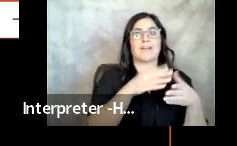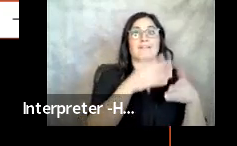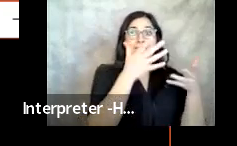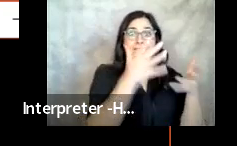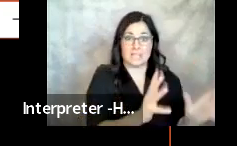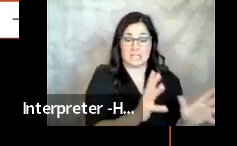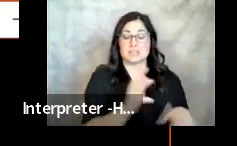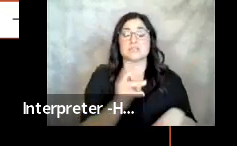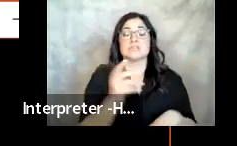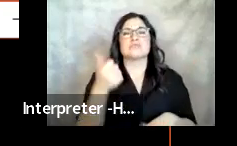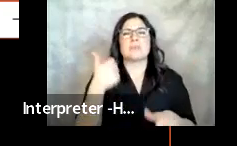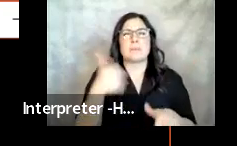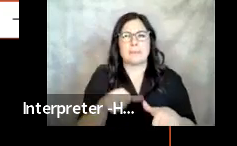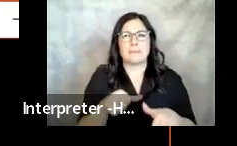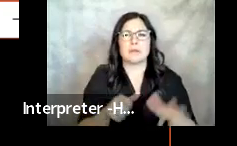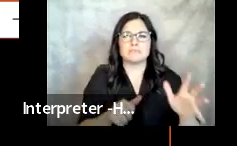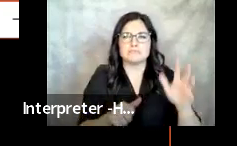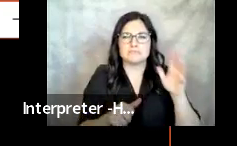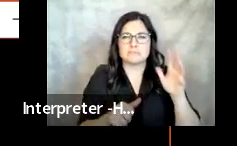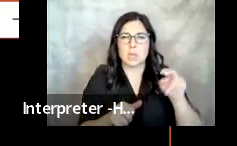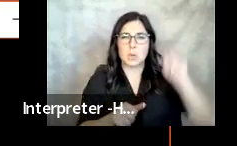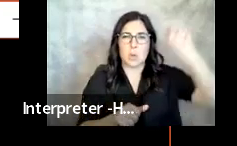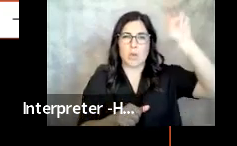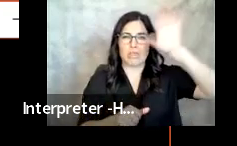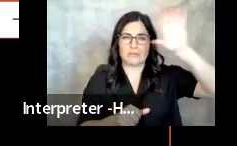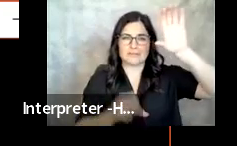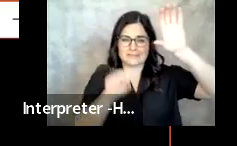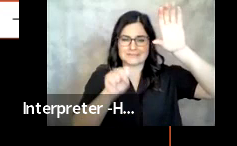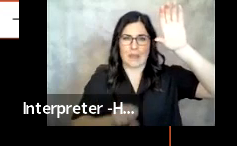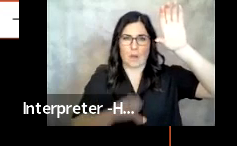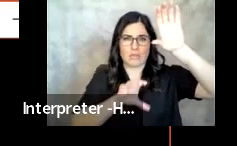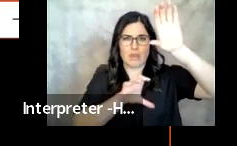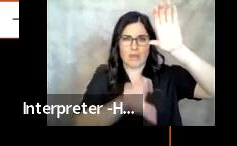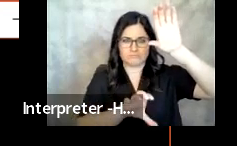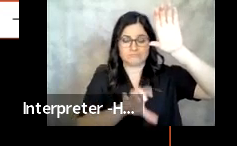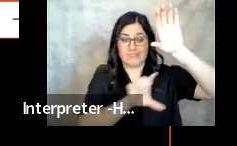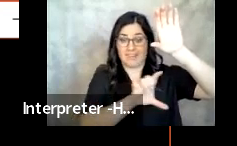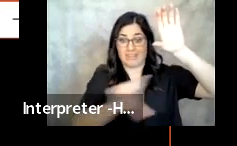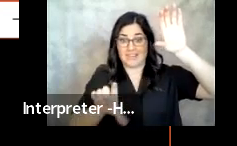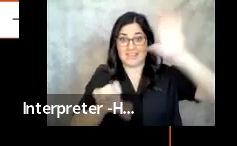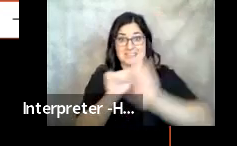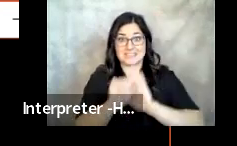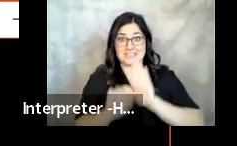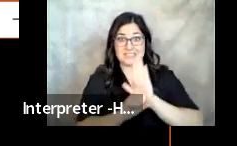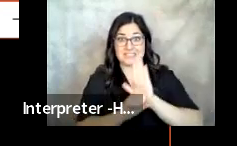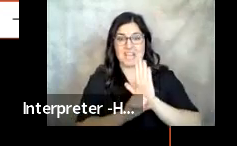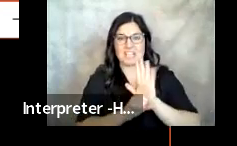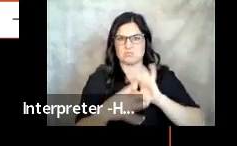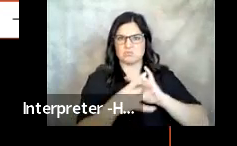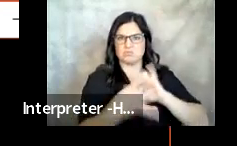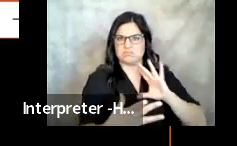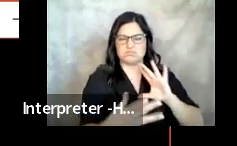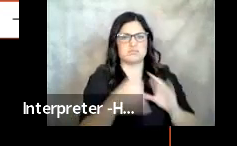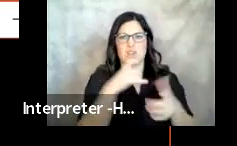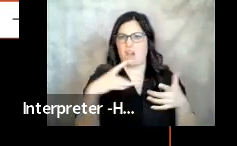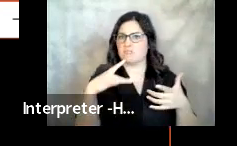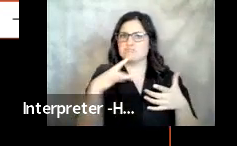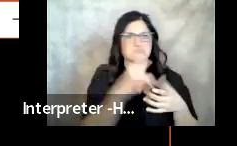Fought against the South. The southern states. Had left the country. They had basically.